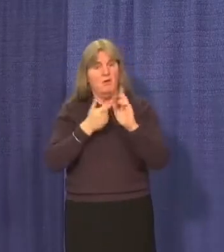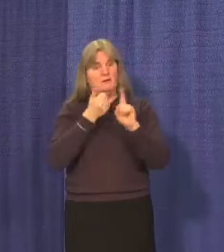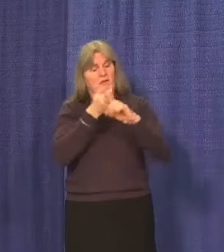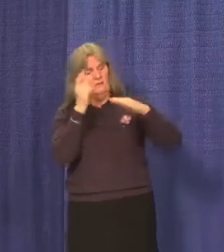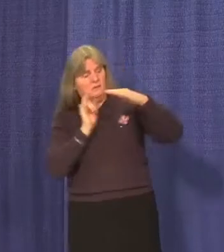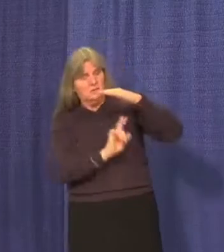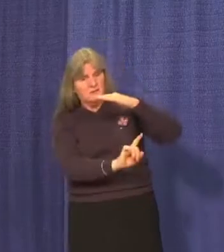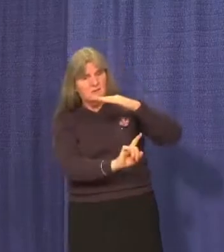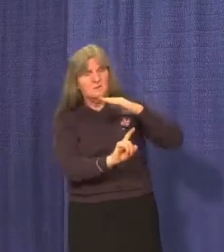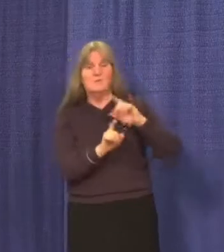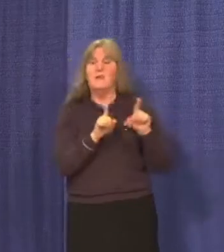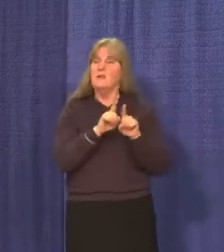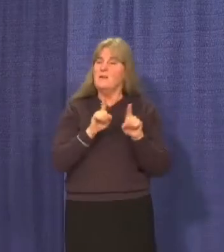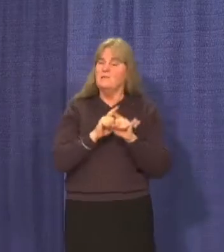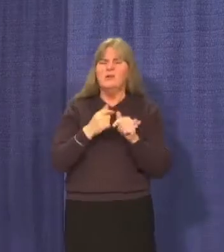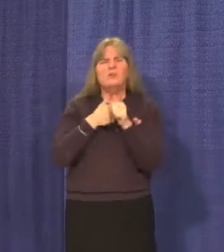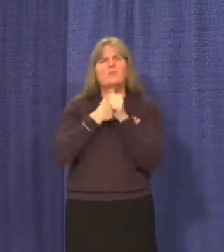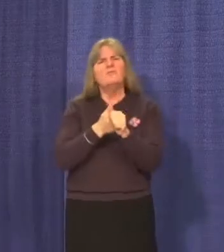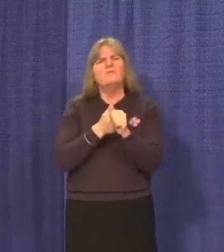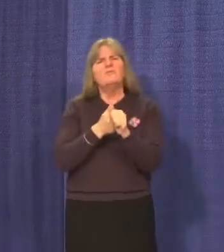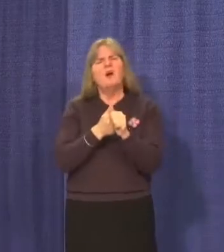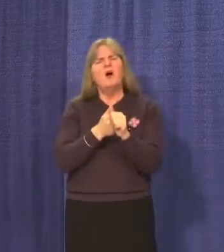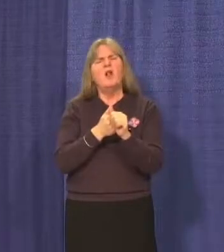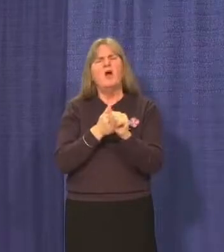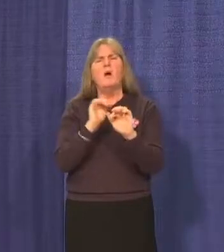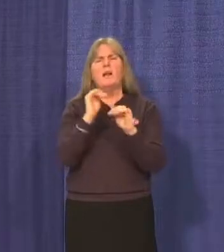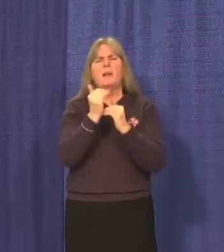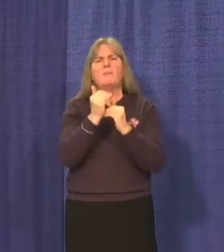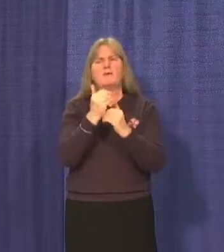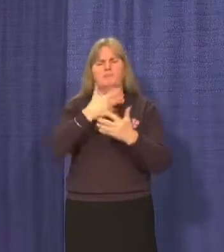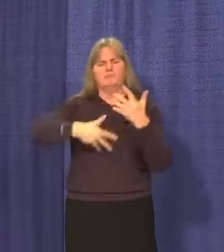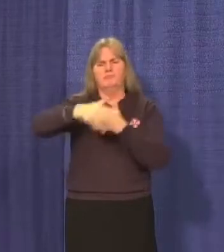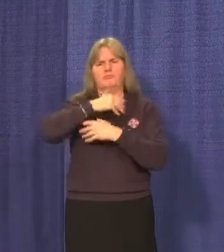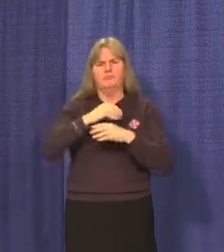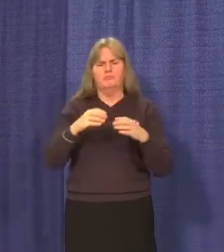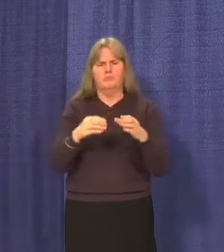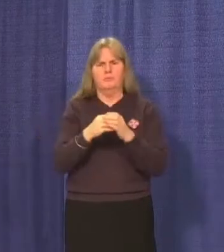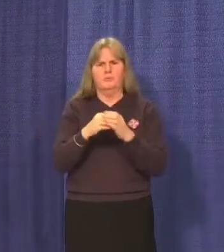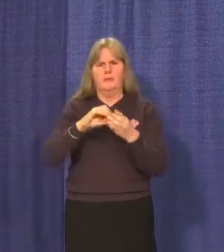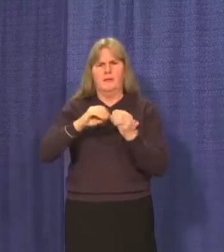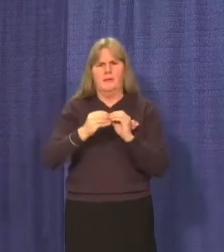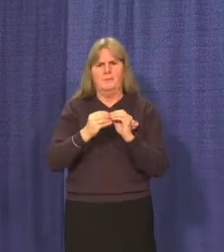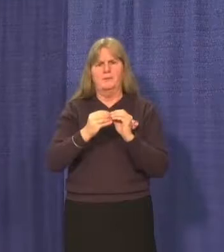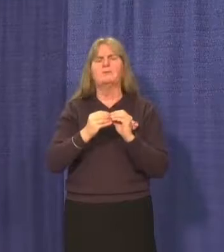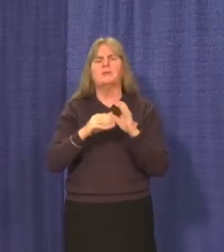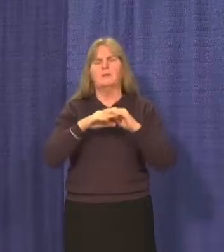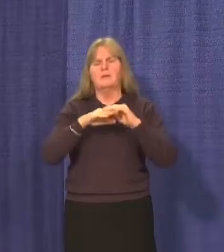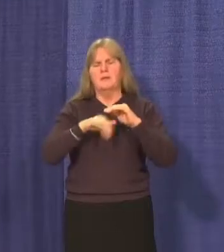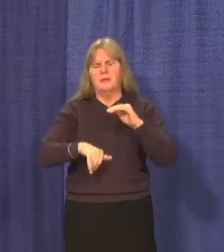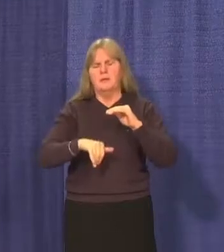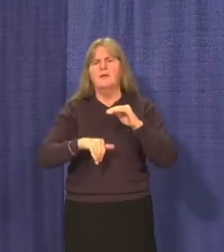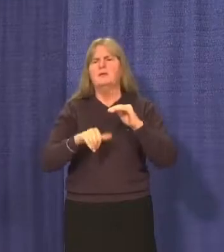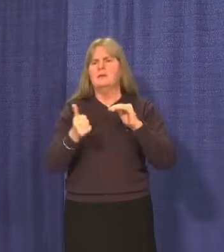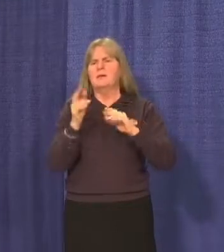Self isolate as required. And also follow the guidelines, the gathering guidelines in place including limiting indoor